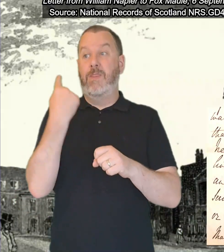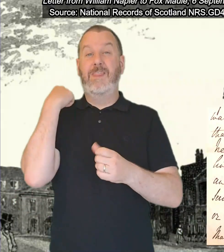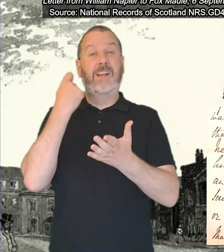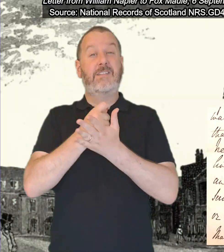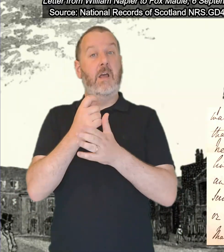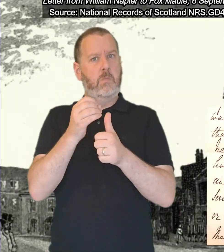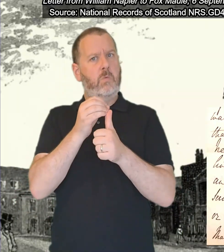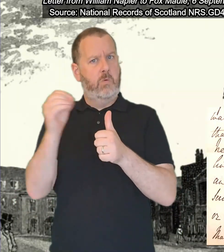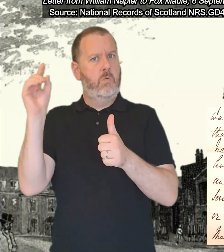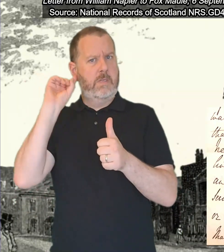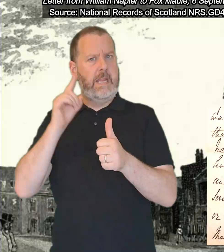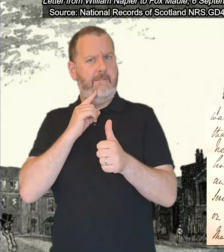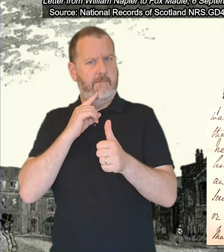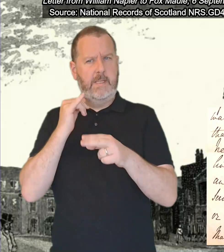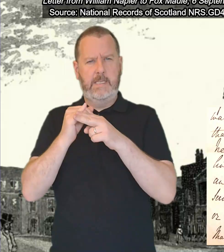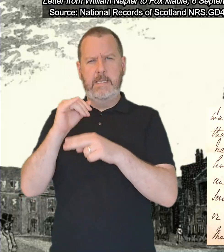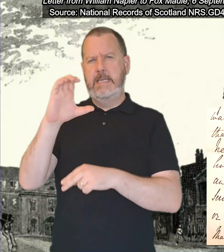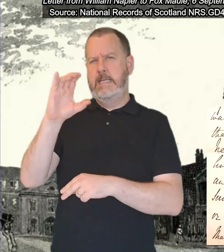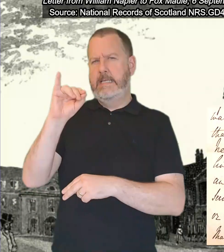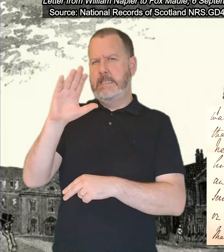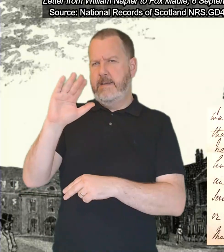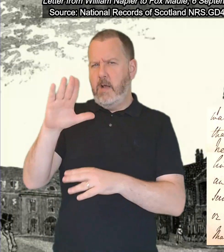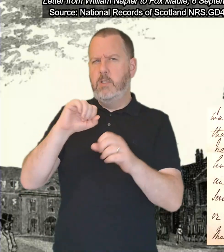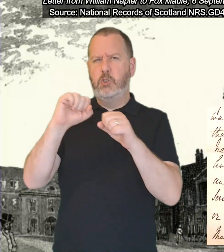He also mentioned the case of several other Deaf people who